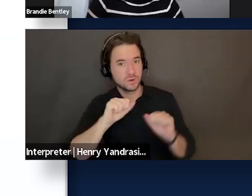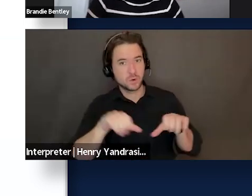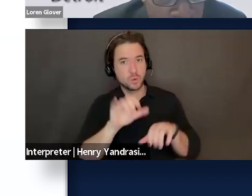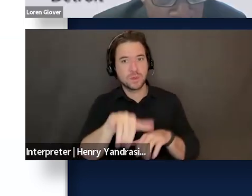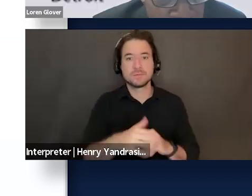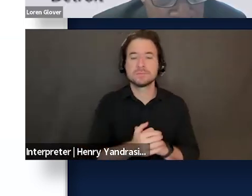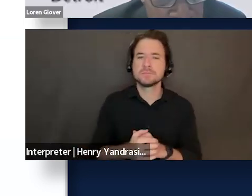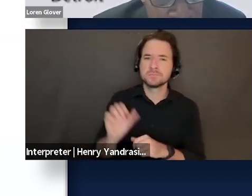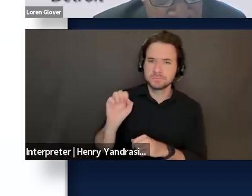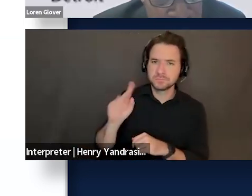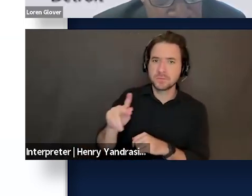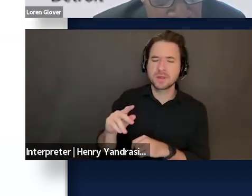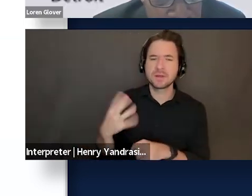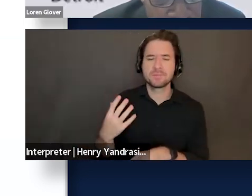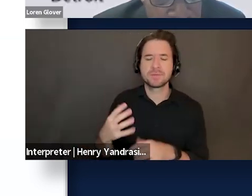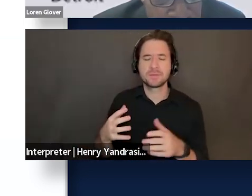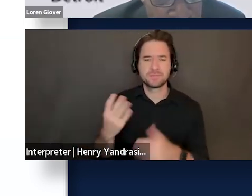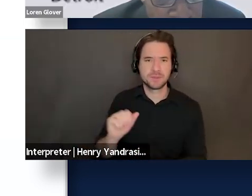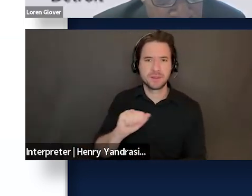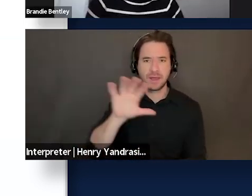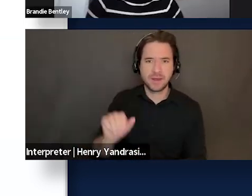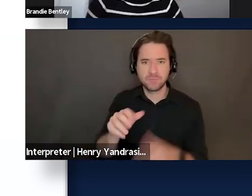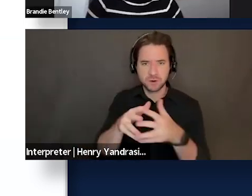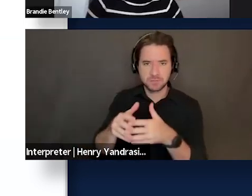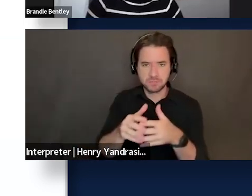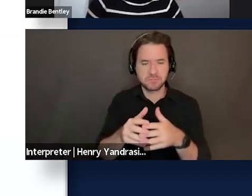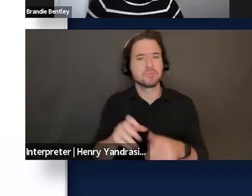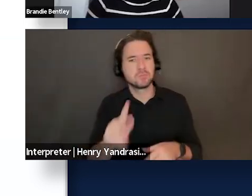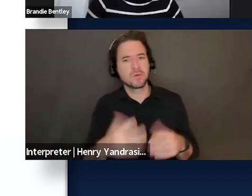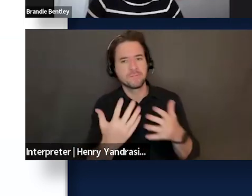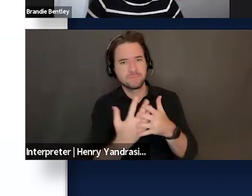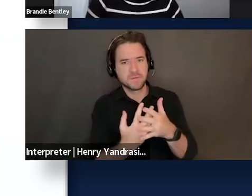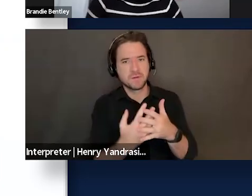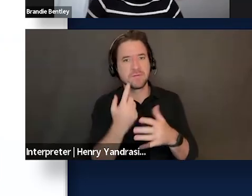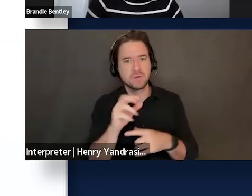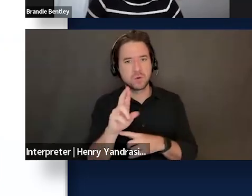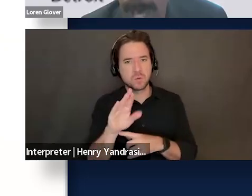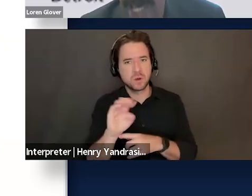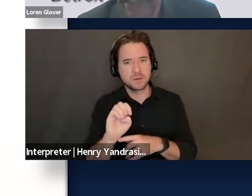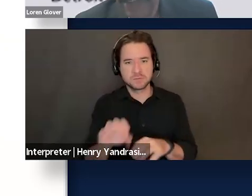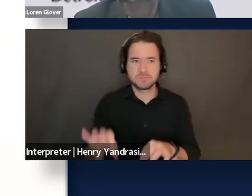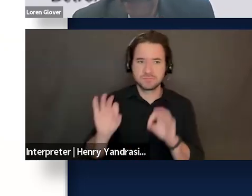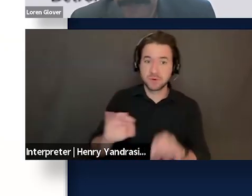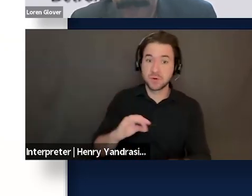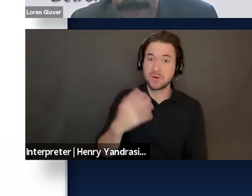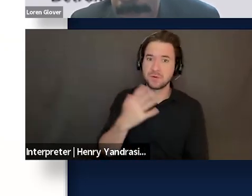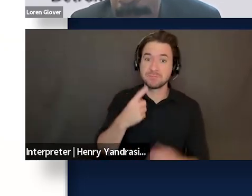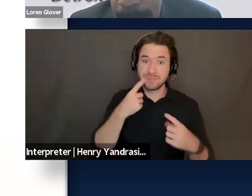are African American. Yeah, okay. God, there you go.